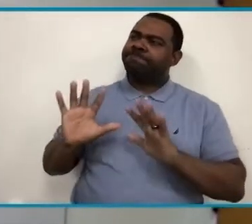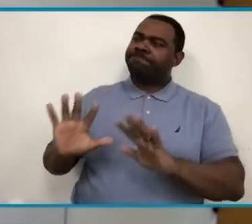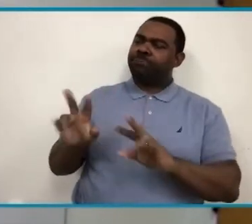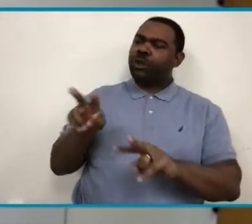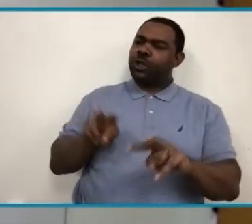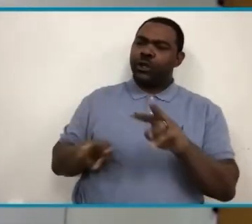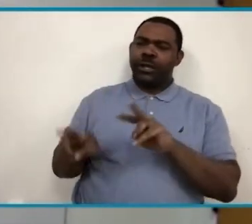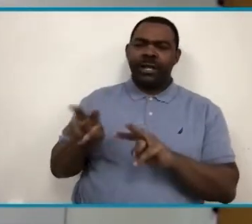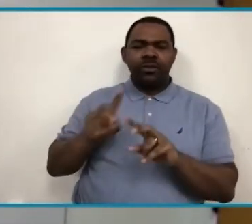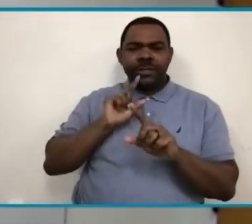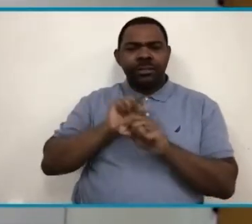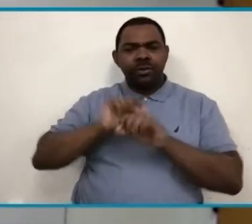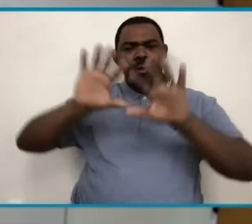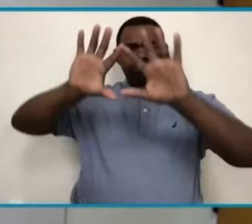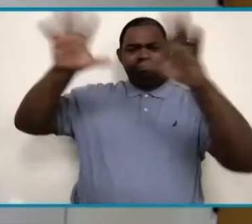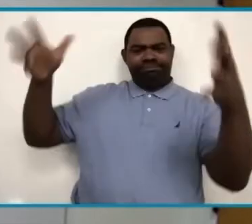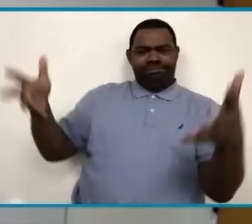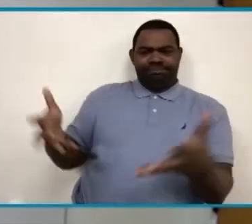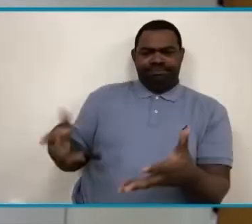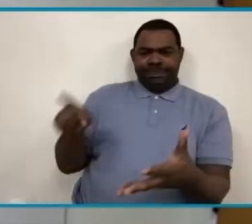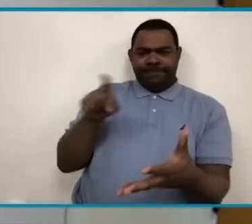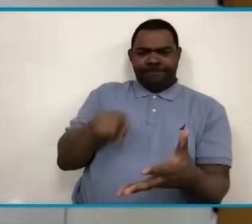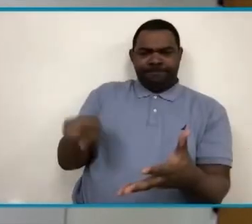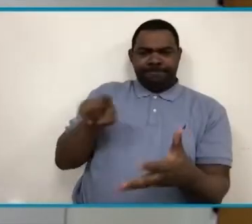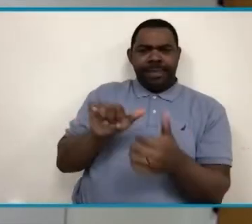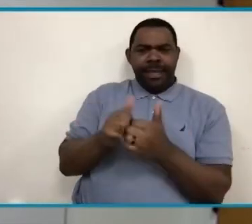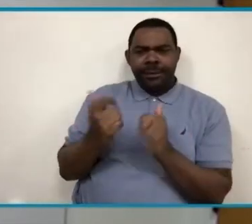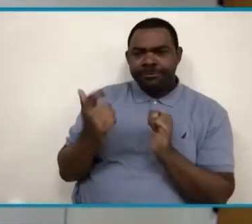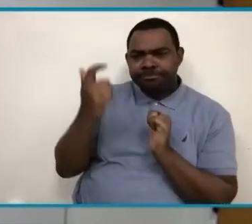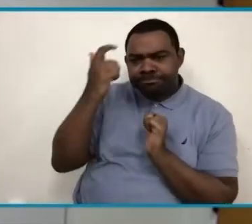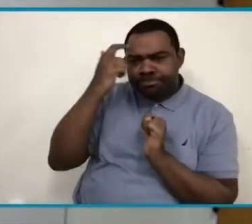way, the neurophysiological response of the veteran to art therapy.